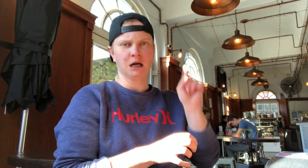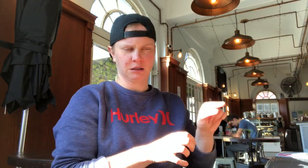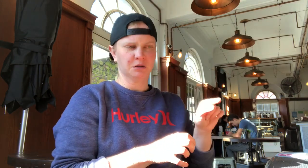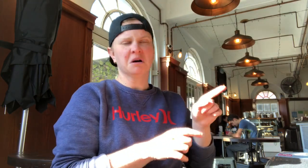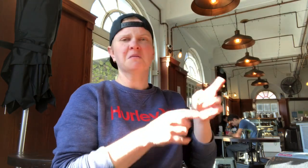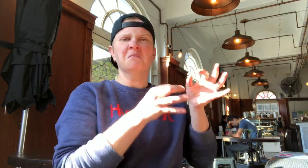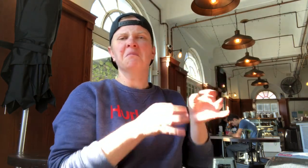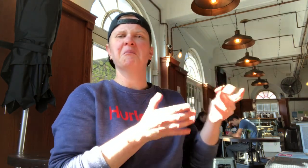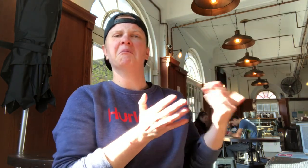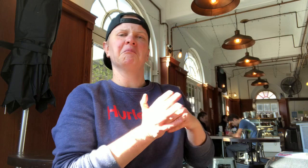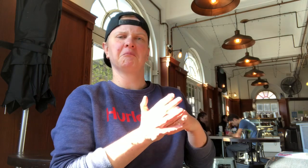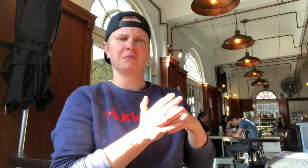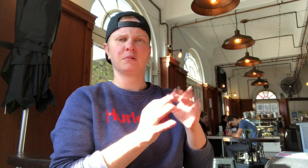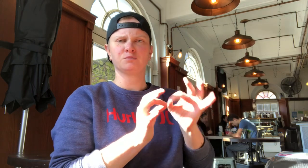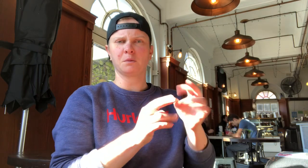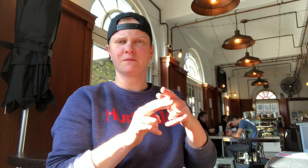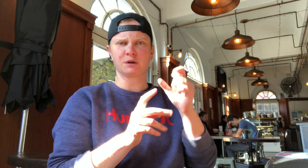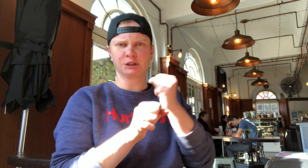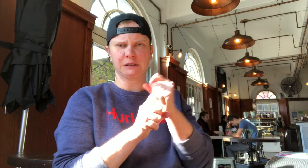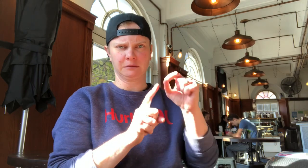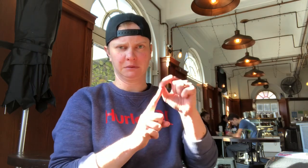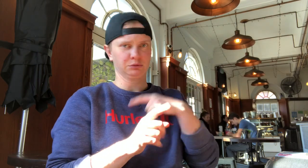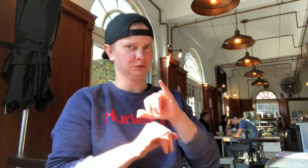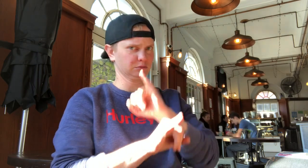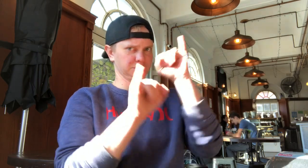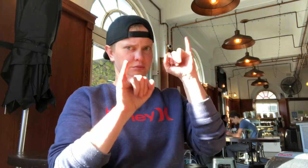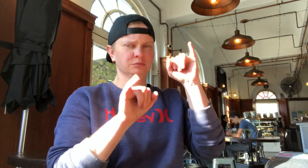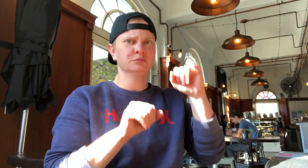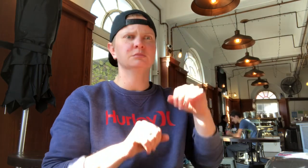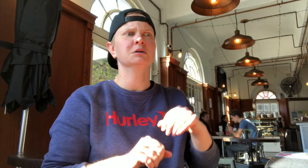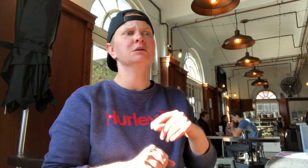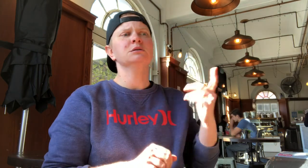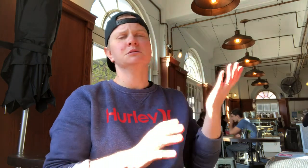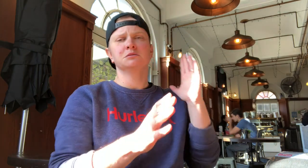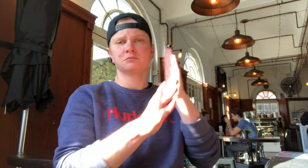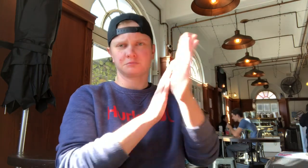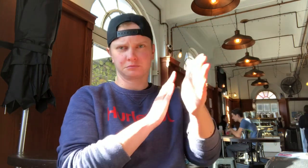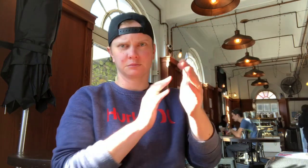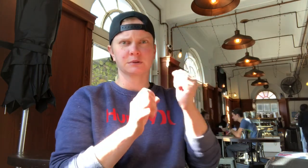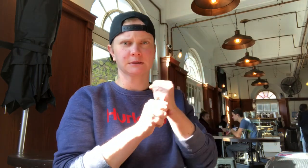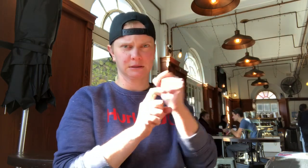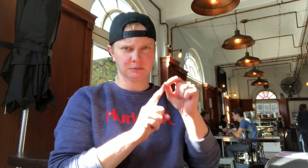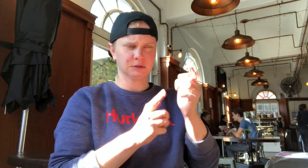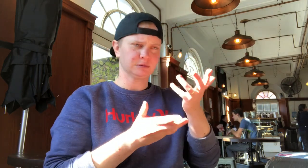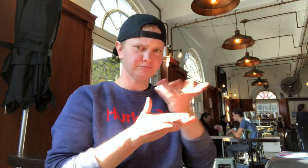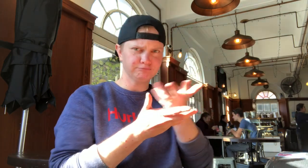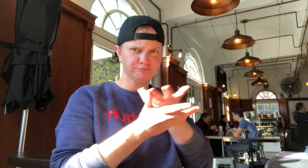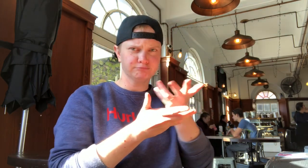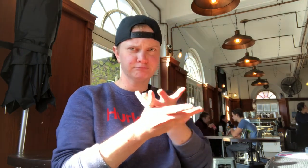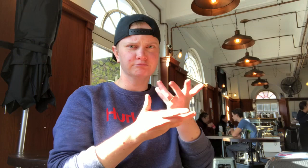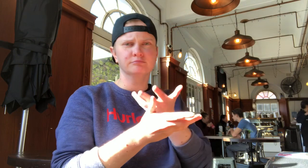so she offered to interpret at GP appointment because it is urgent So, when I went to see my GP with Amanda and discussed about the testosterone shot